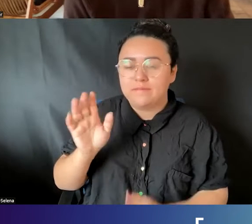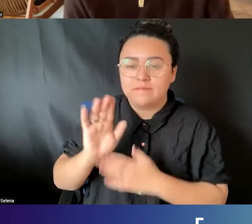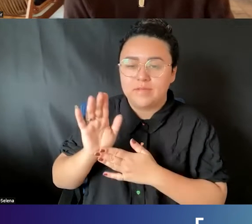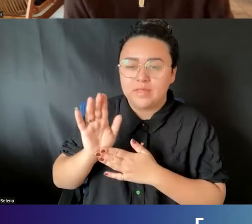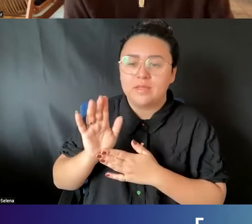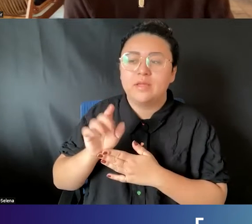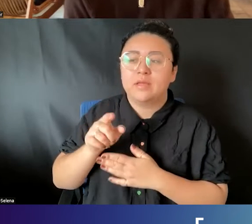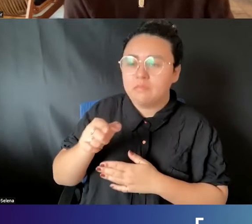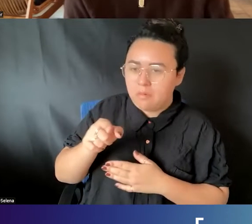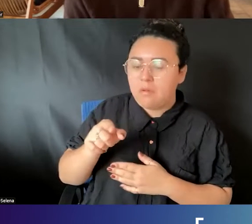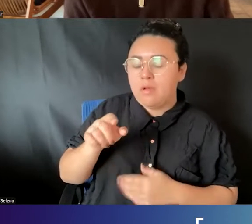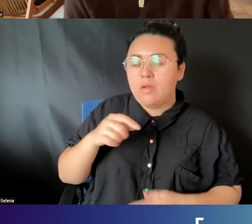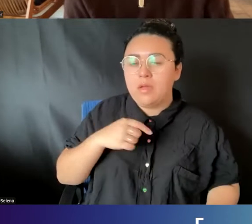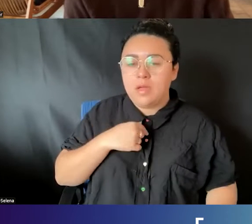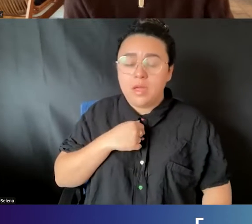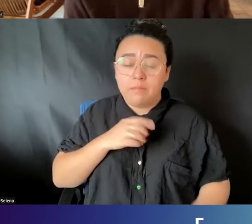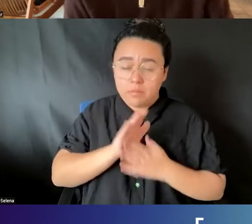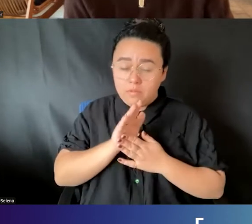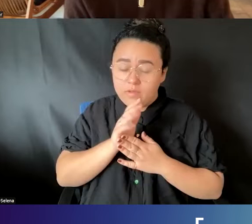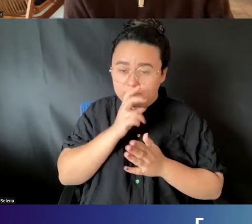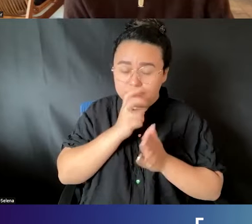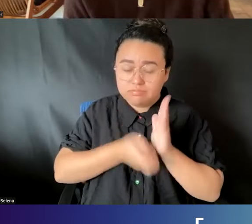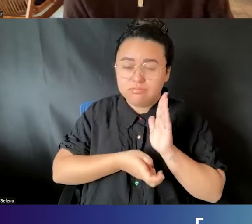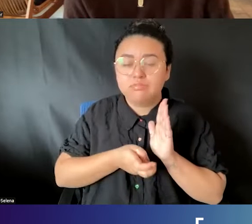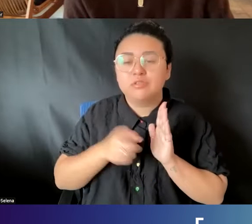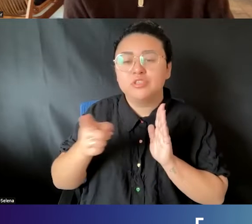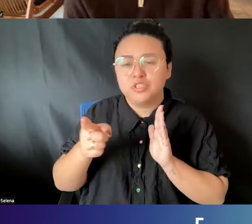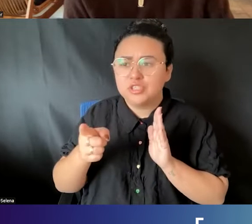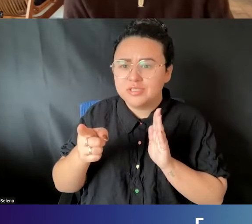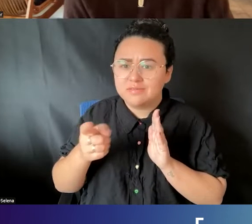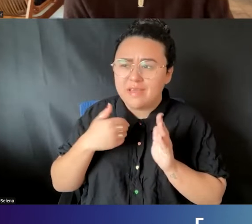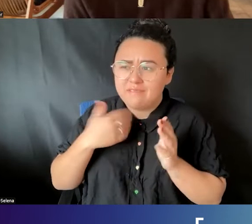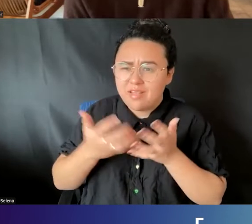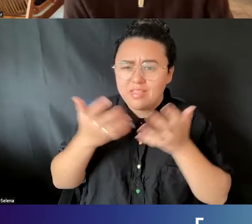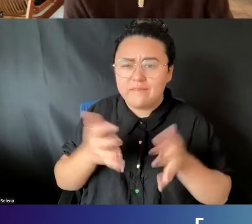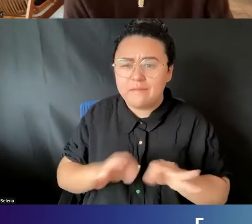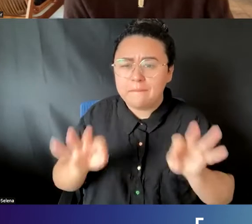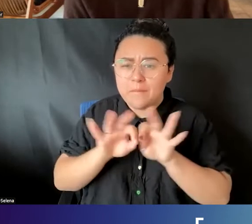She has really put important work on the map that would have never been seen. And so